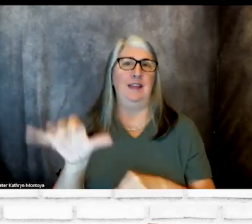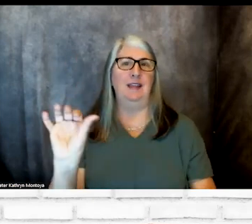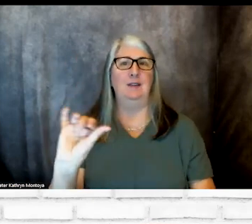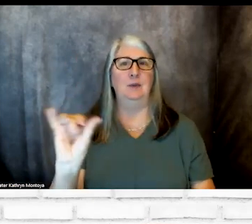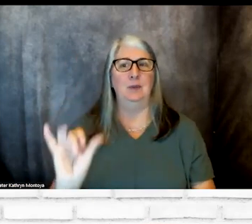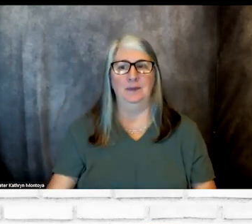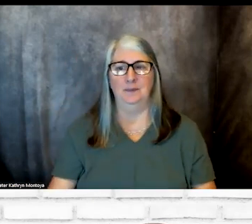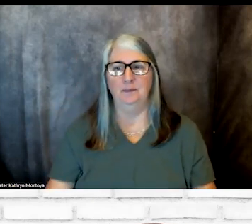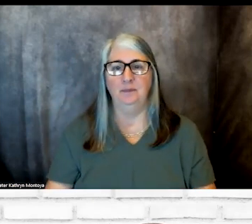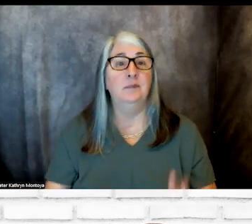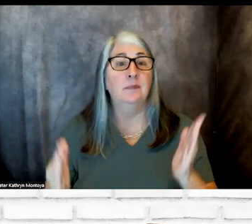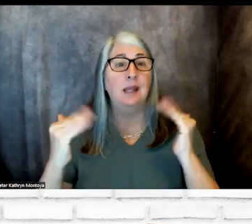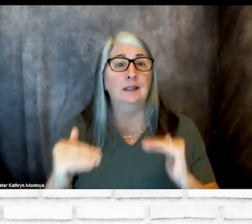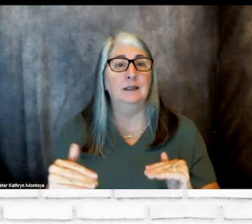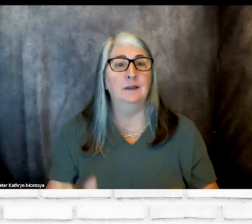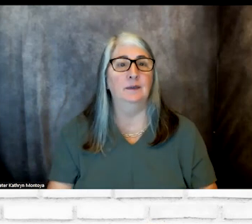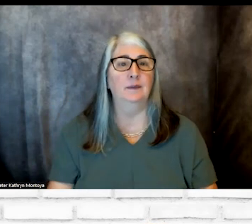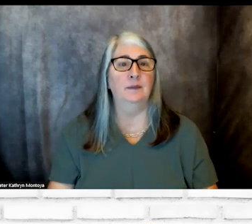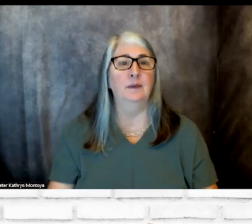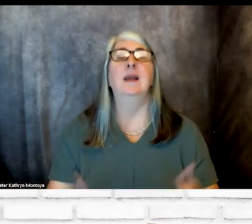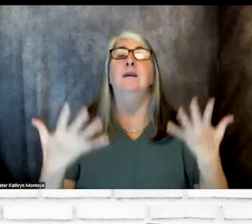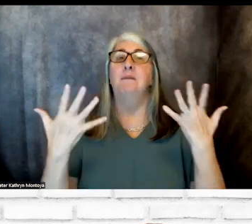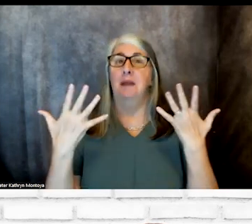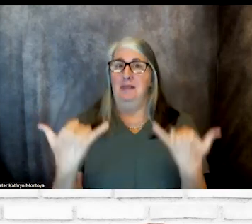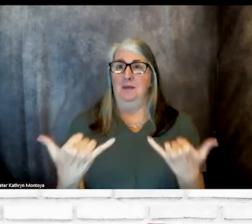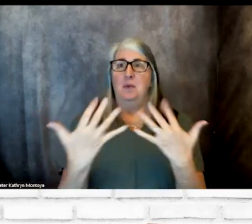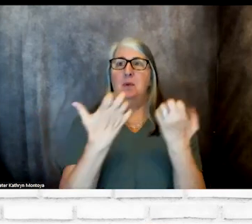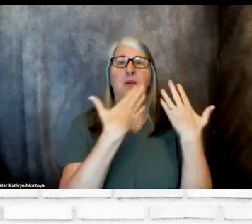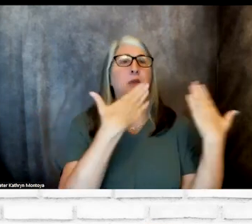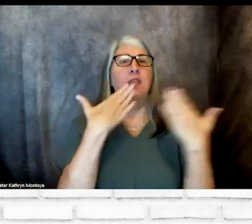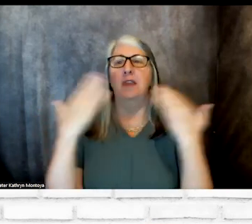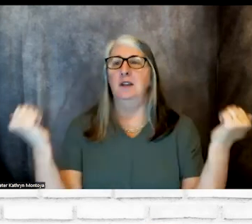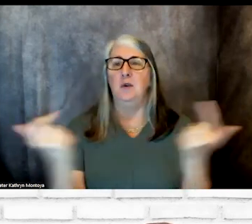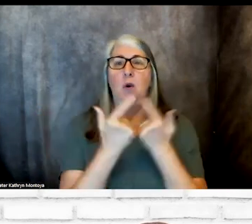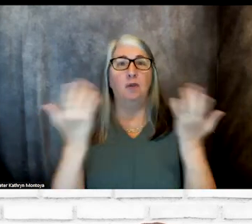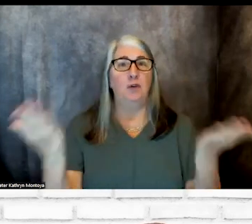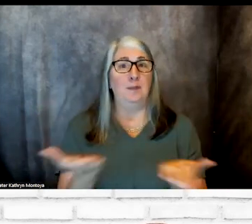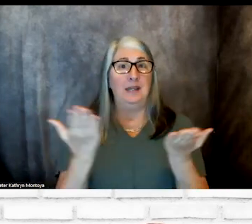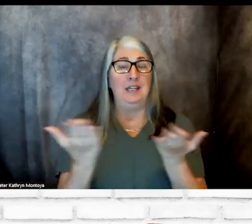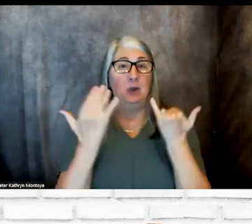AND WE WANT TO THANK YOU ALL FOR BEING HERE TODAY FOR THE